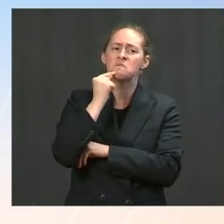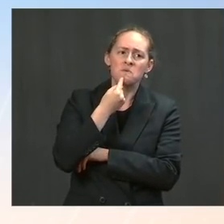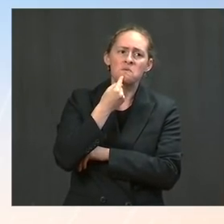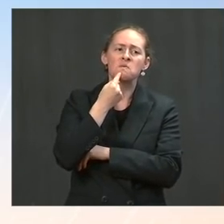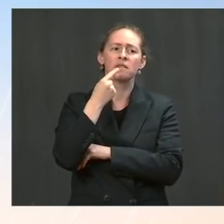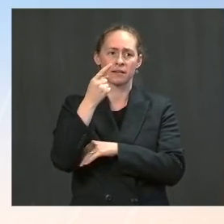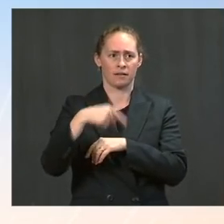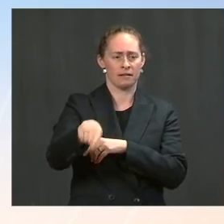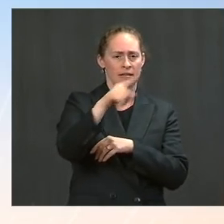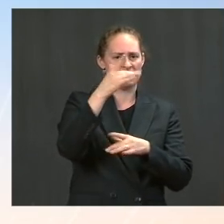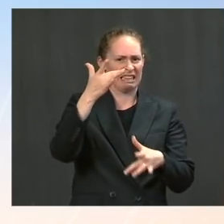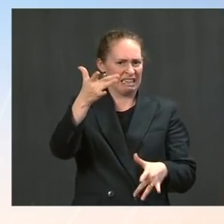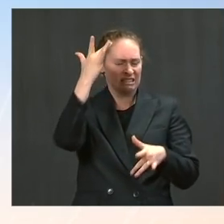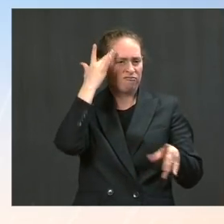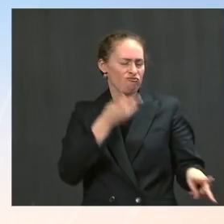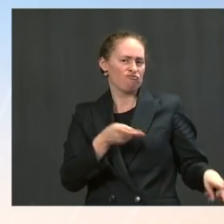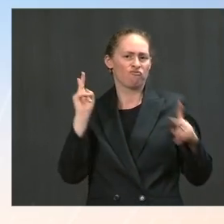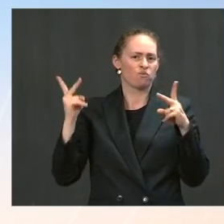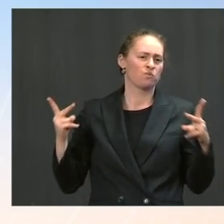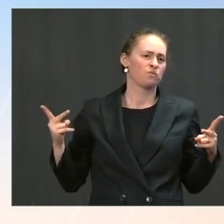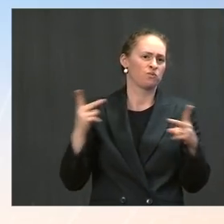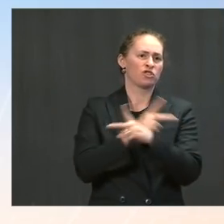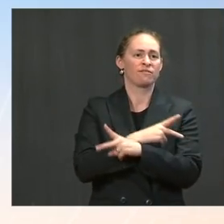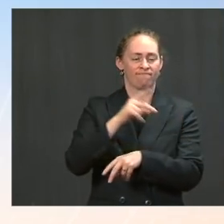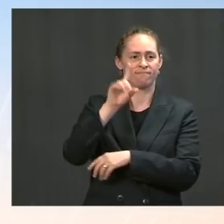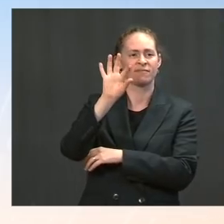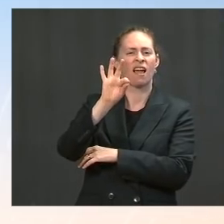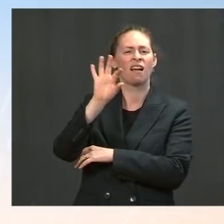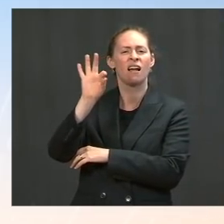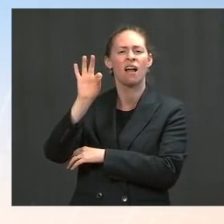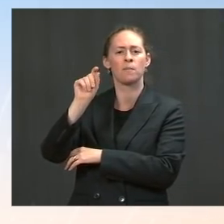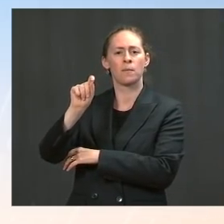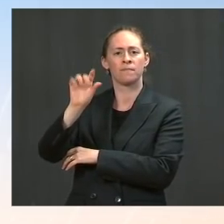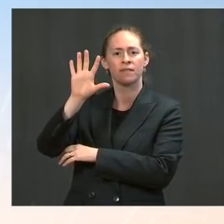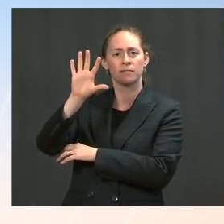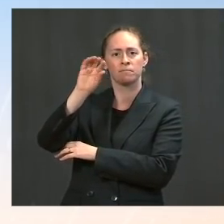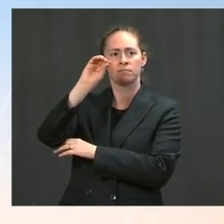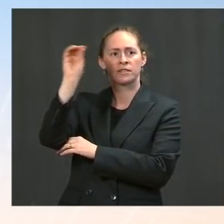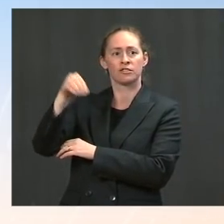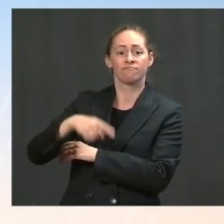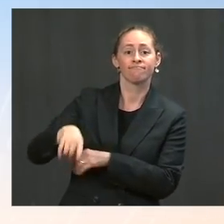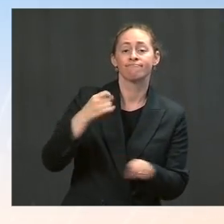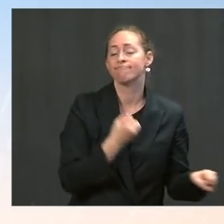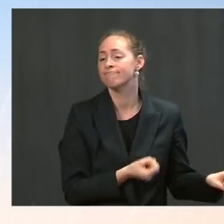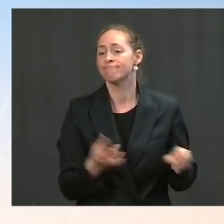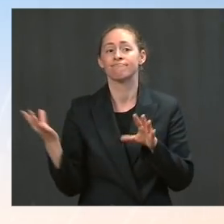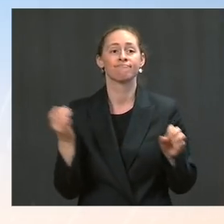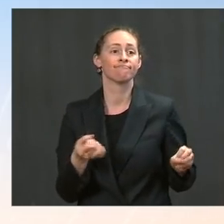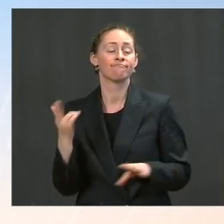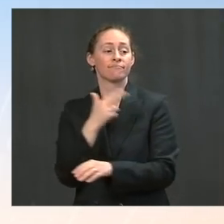We also know that 99.5 percent of people who are in the hospital are people who are unvaccinated,